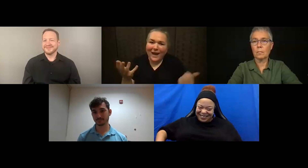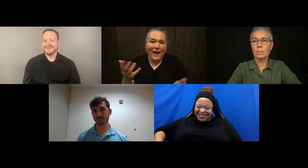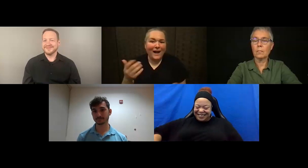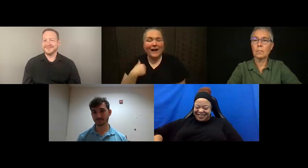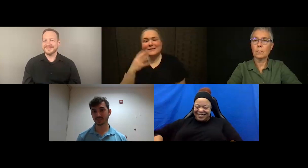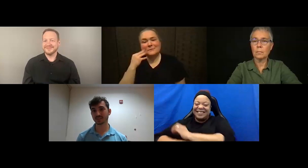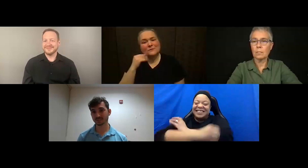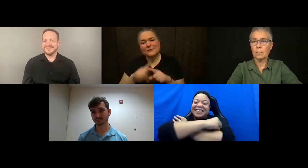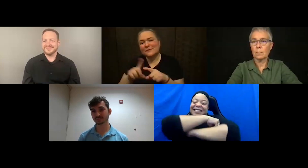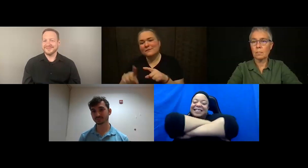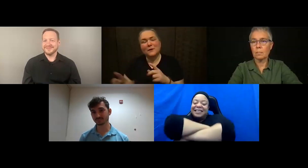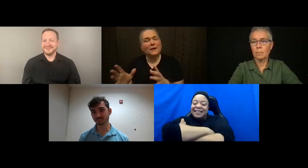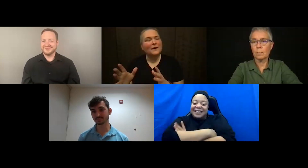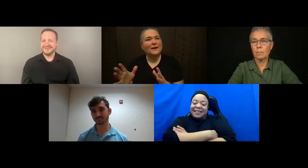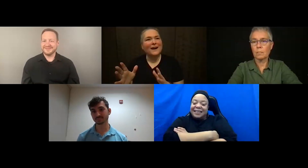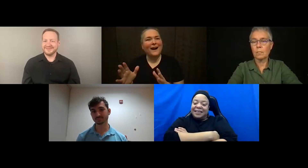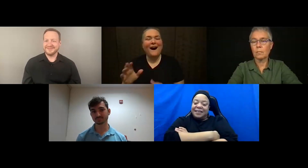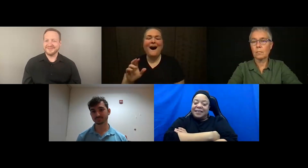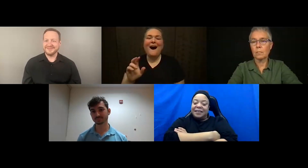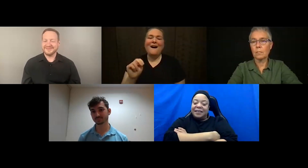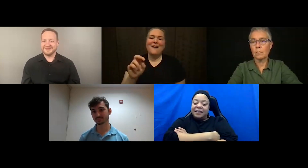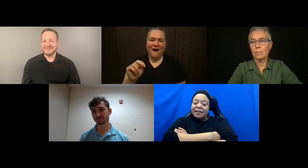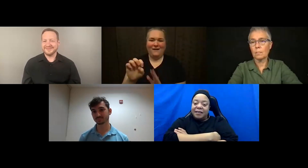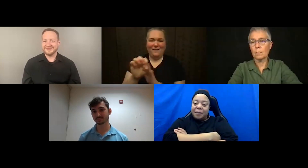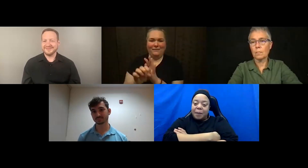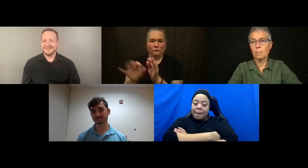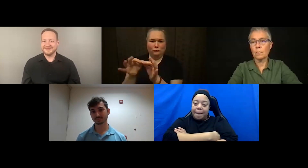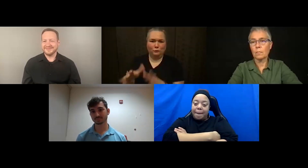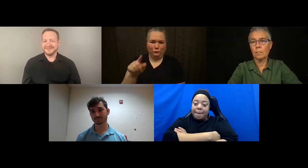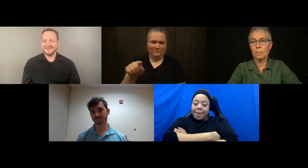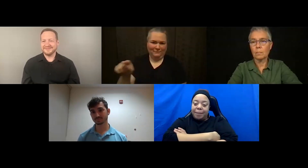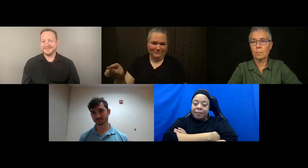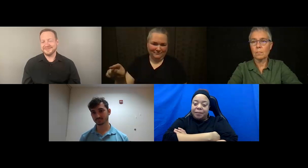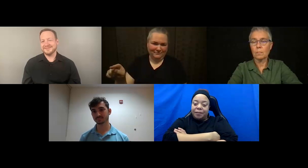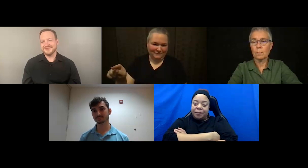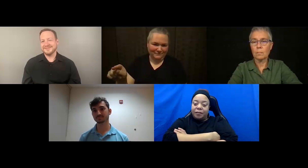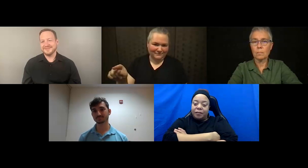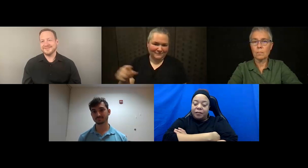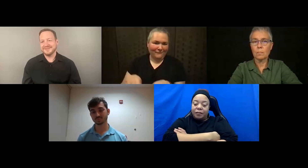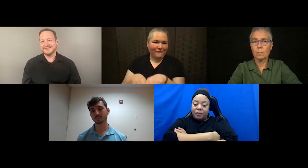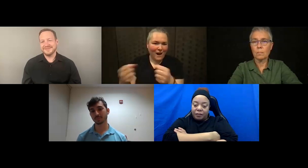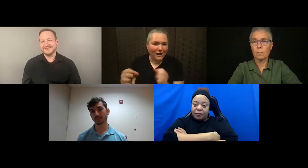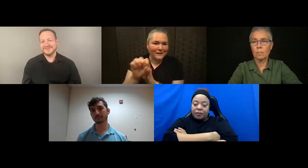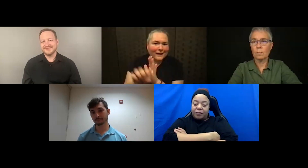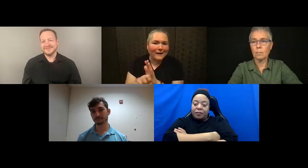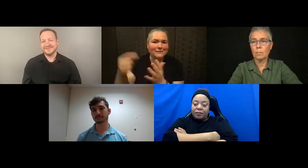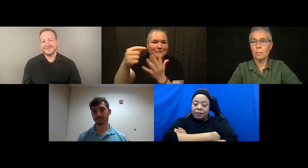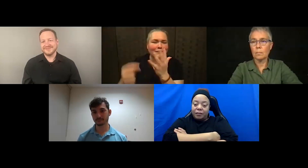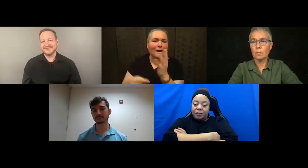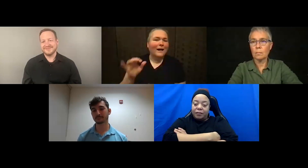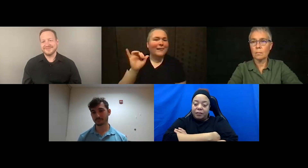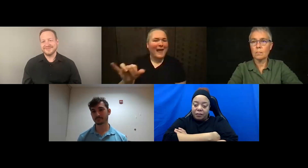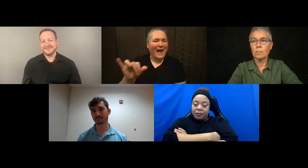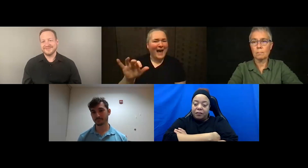experienced. I have a variety of experiences with non-ethical interpreters who broke the code